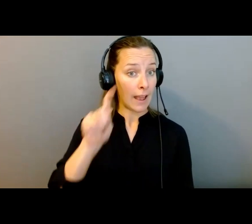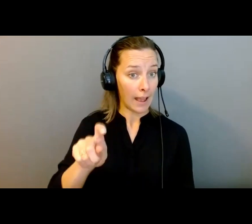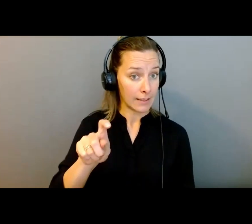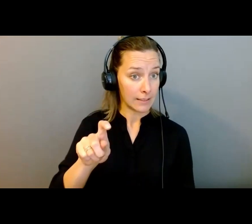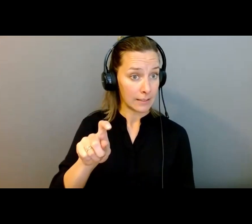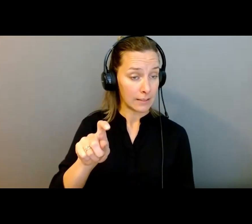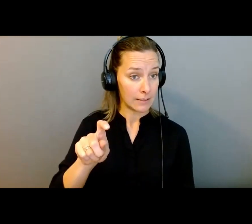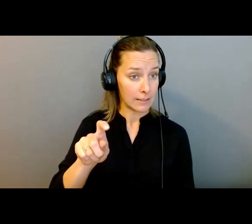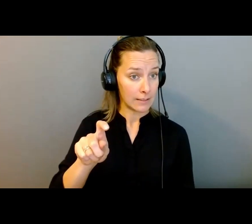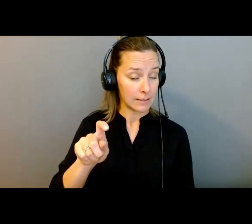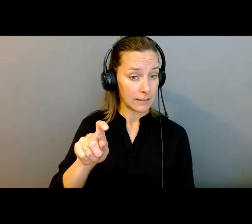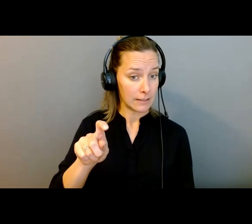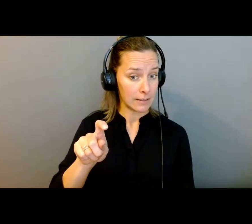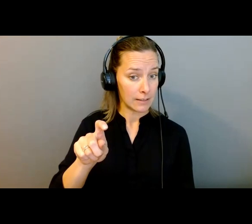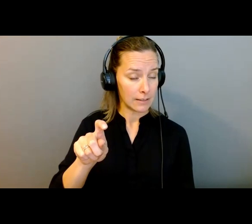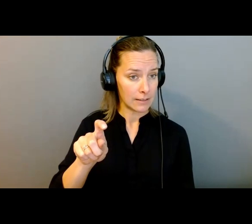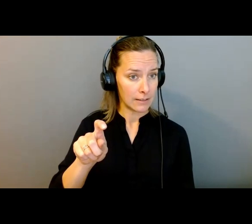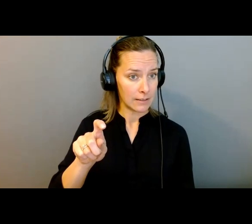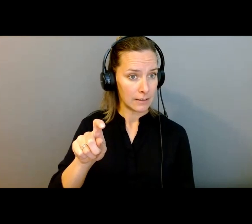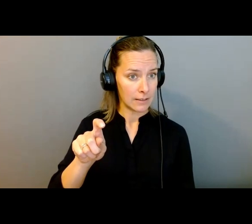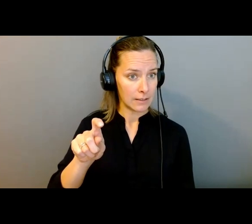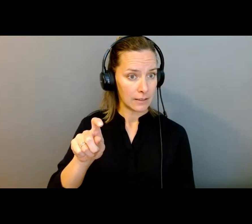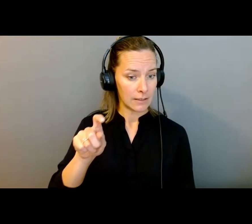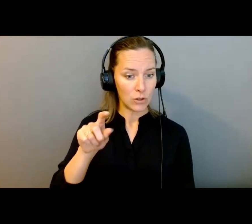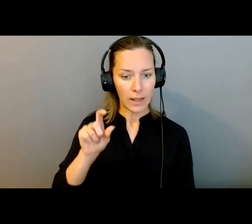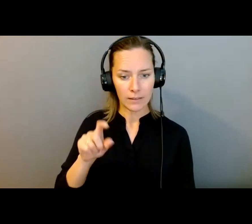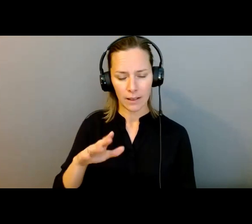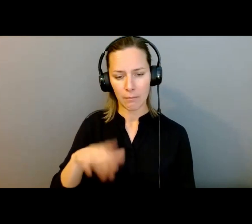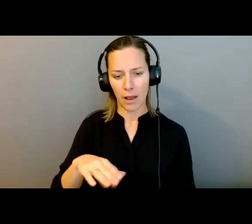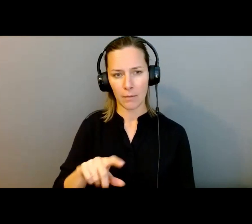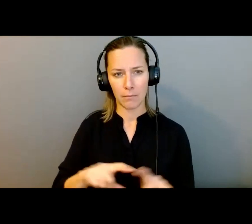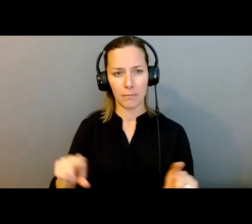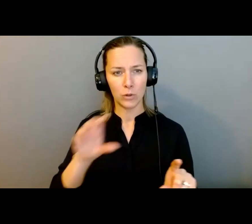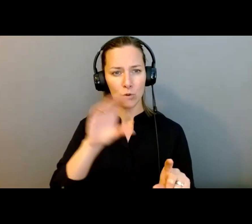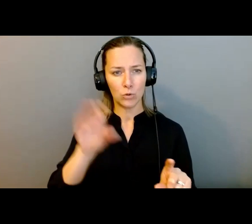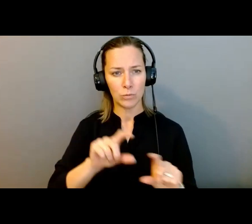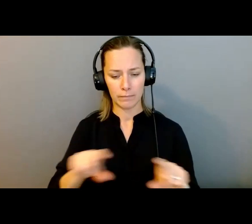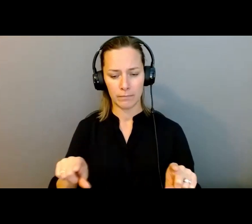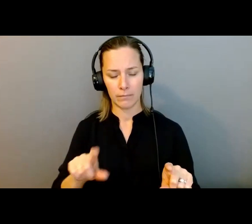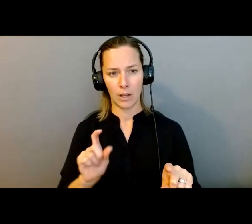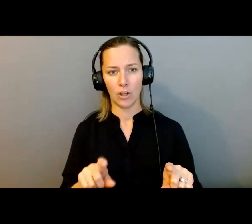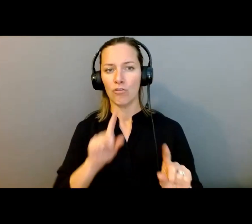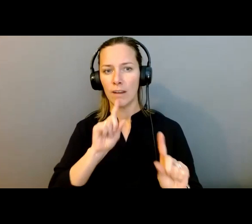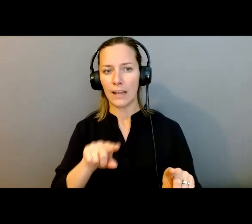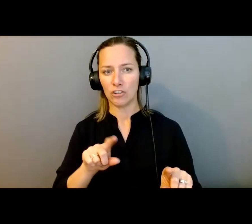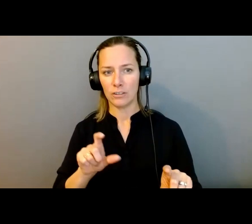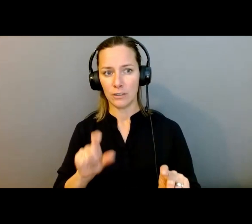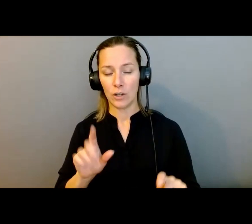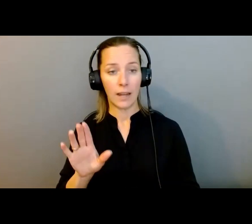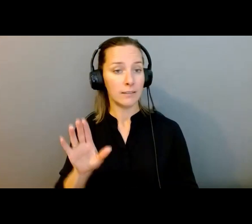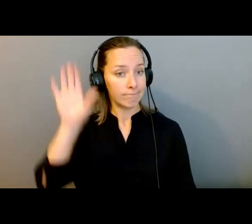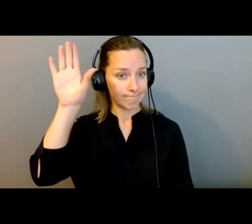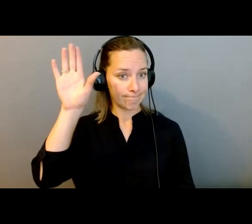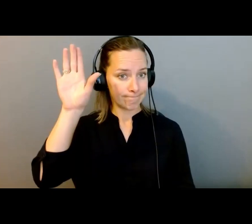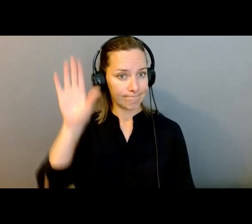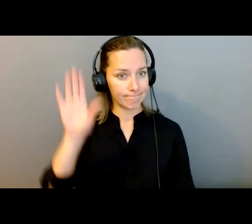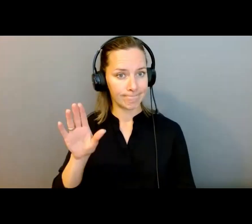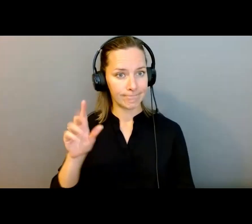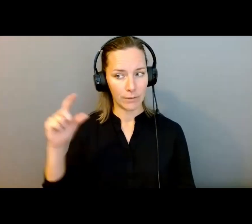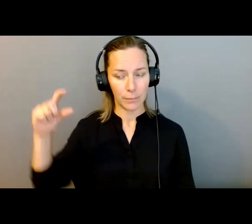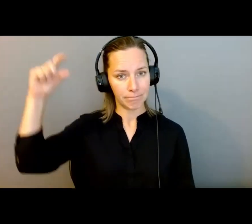there is a reaction button at the bottom of the screen you can use to raise your hand. You can be